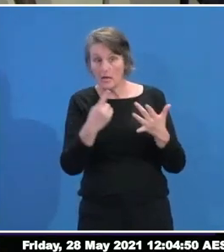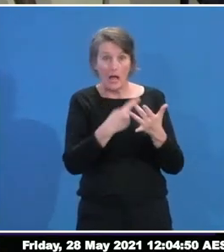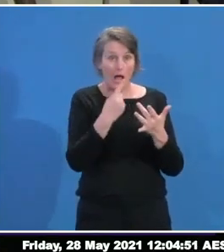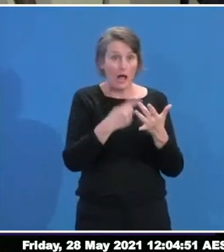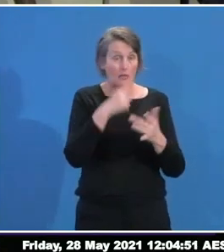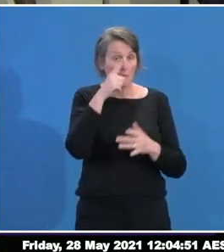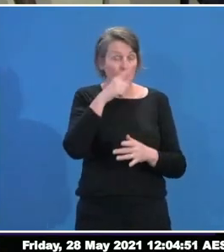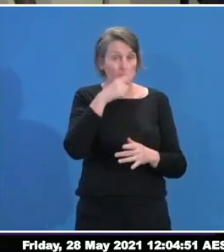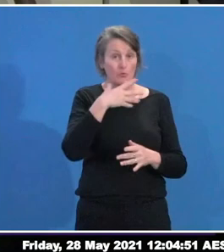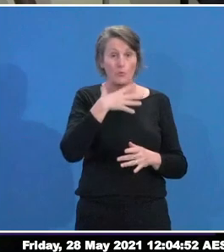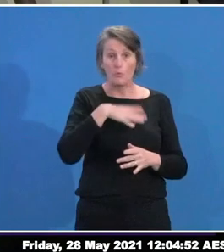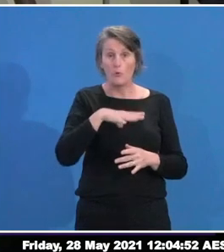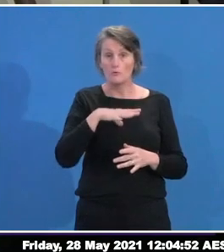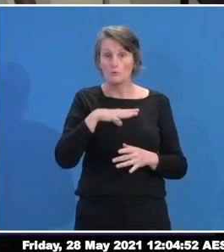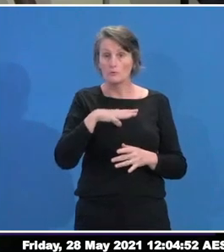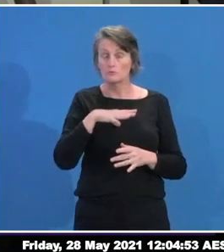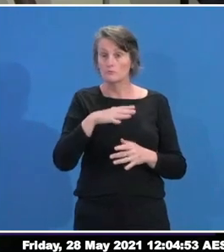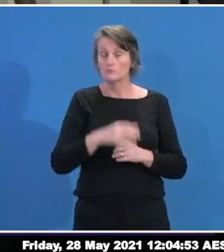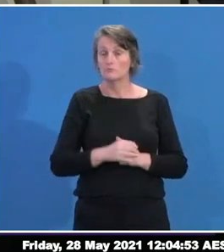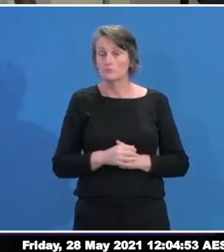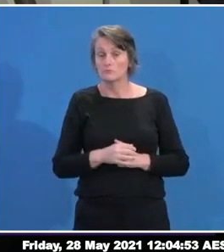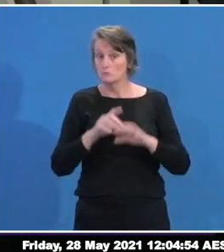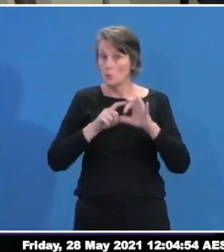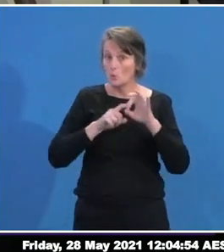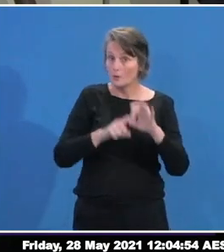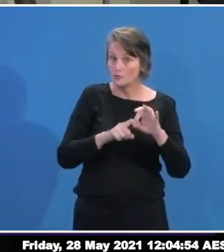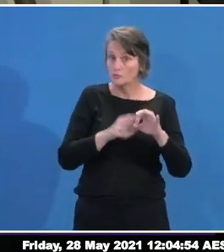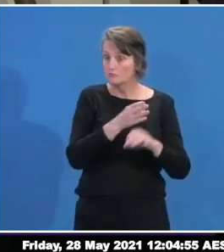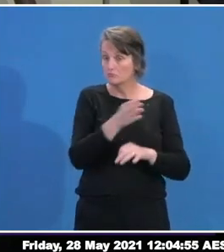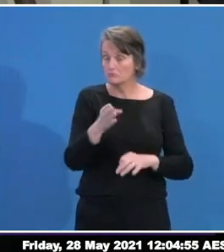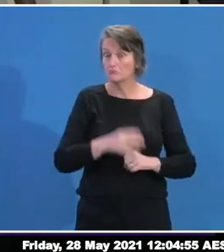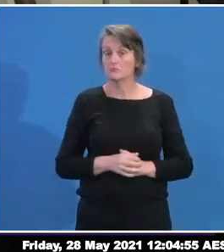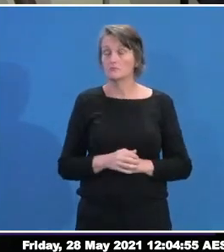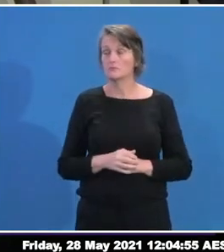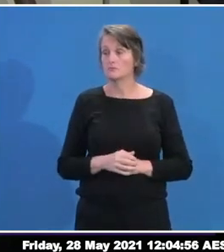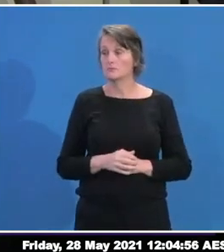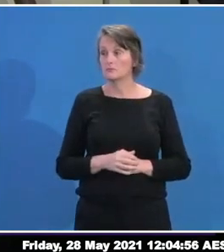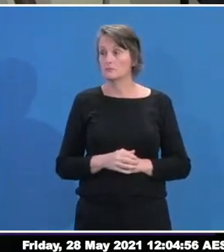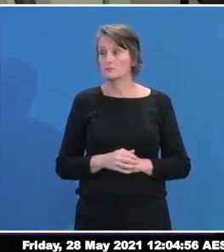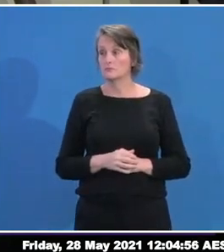wish to make an application to ask Ms Cuddihy any questions. No, thank you, Chair.